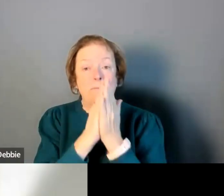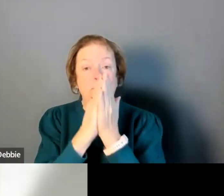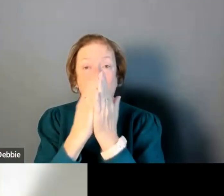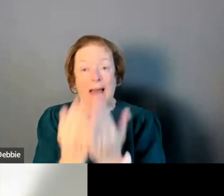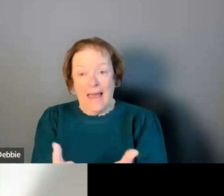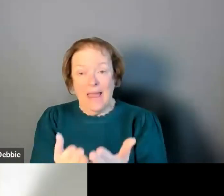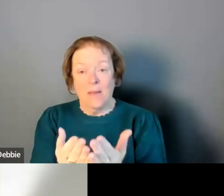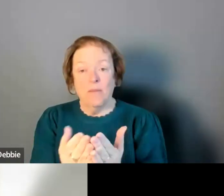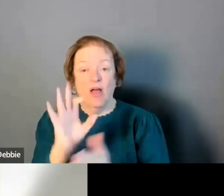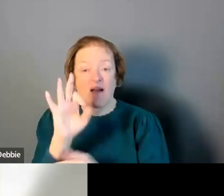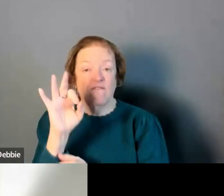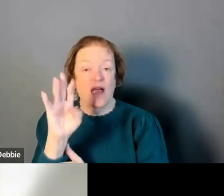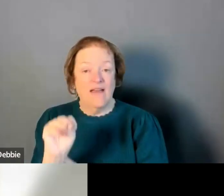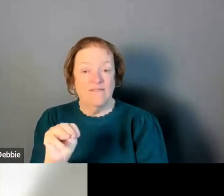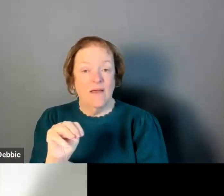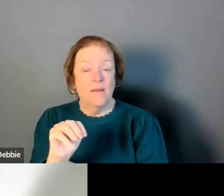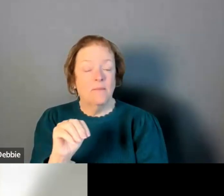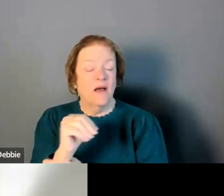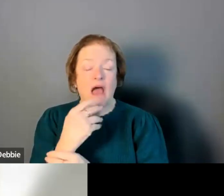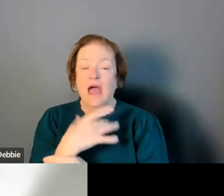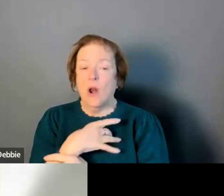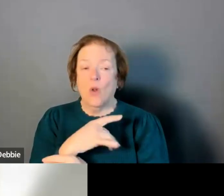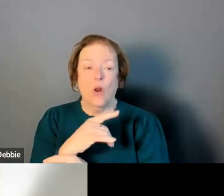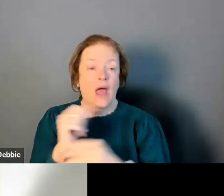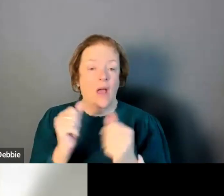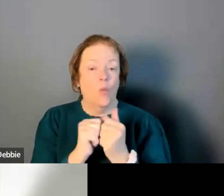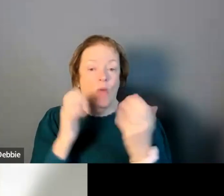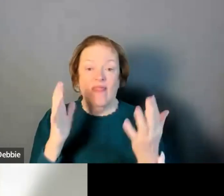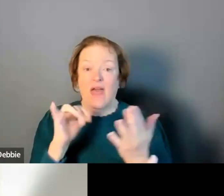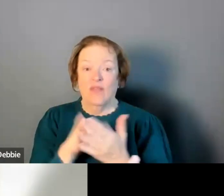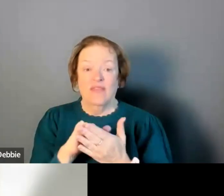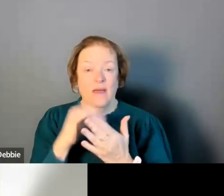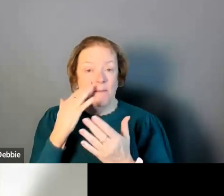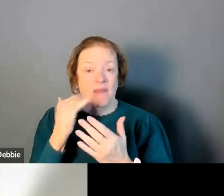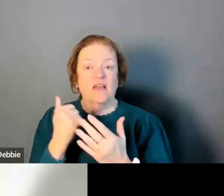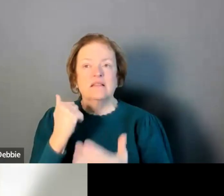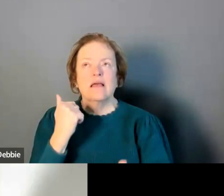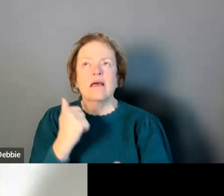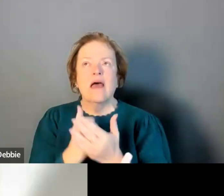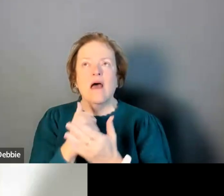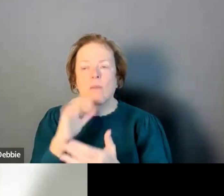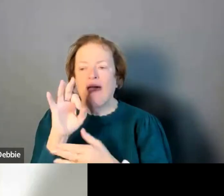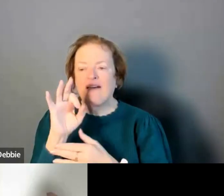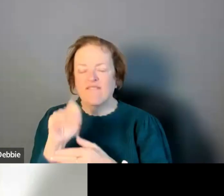to walk around without it, because it can help you troubleshoot FM right there on the spot.